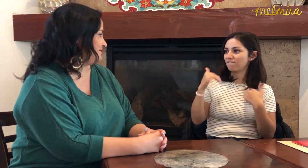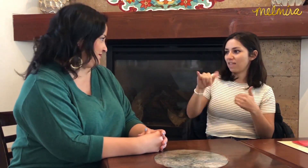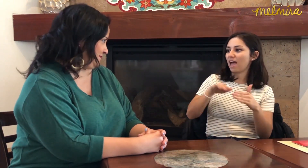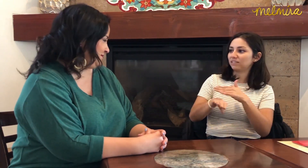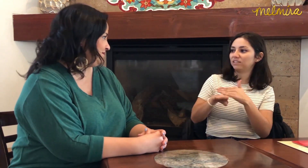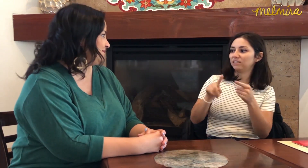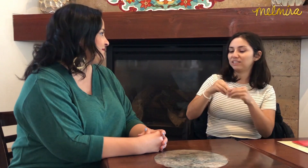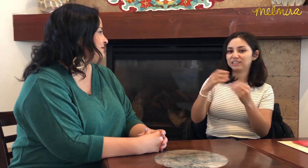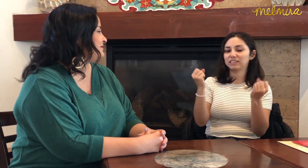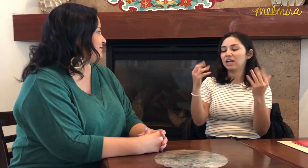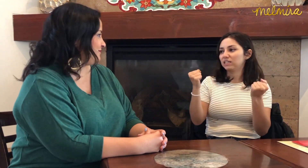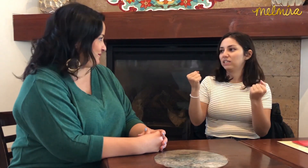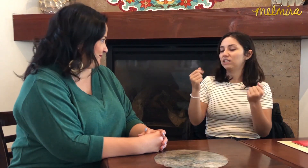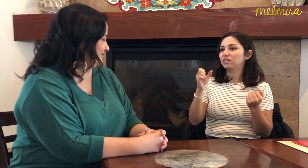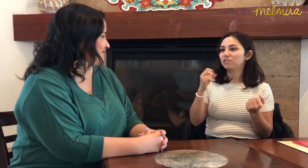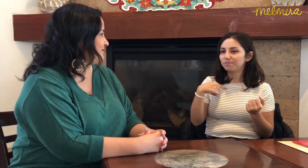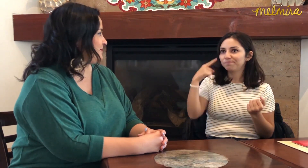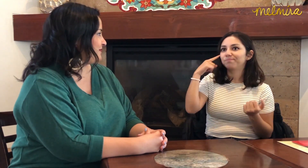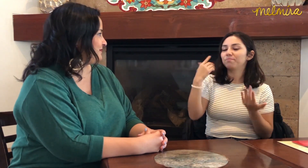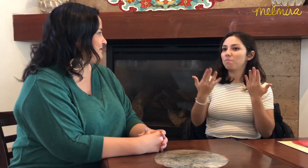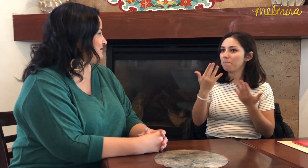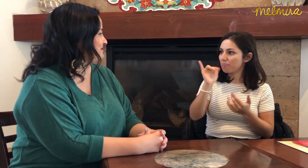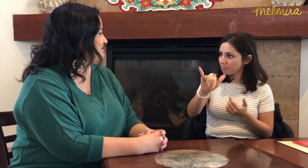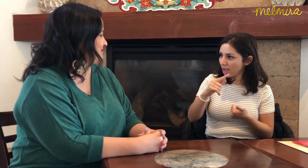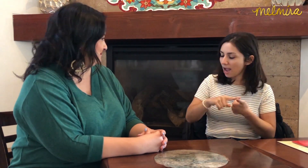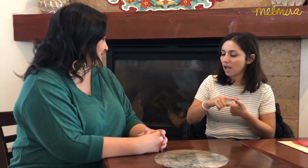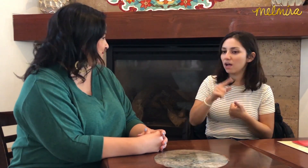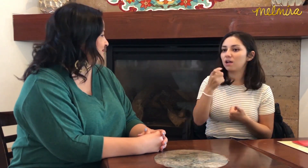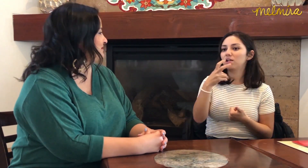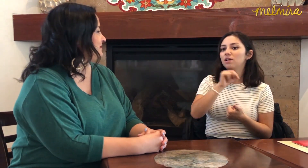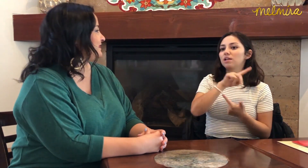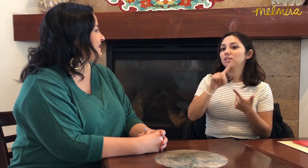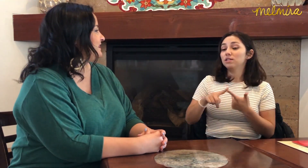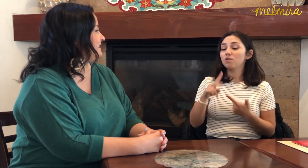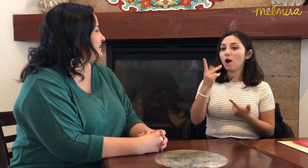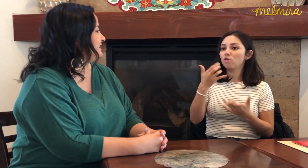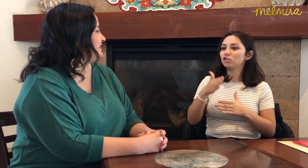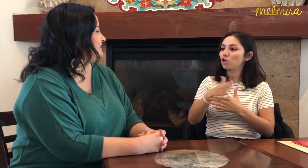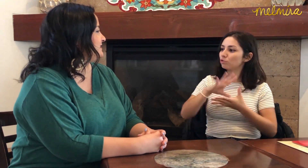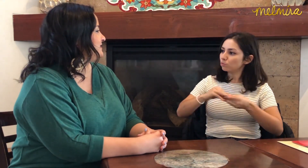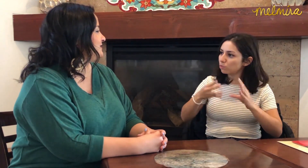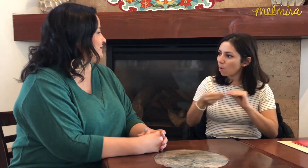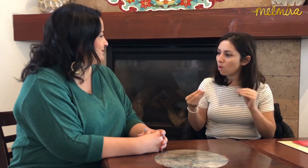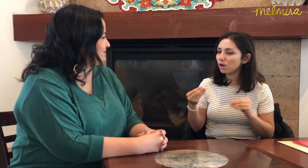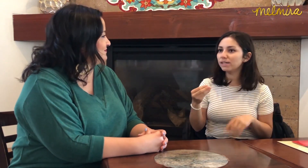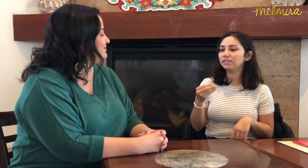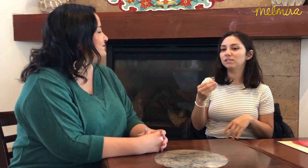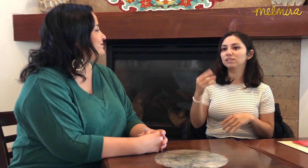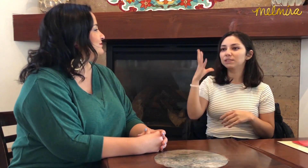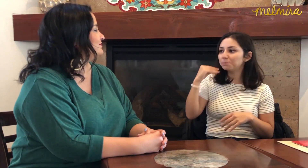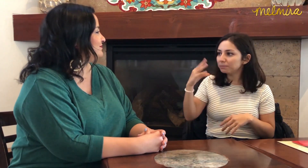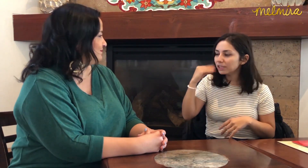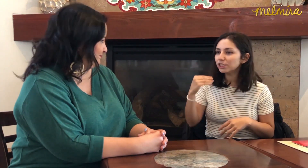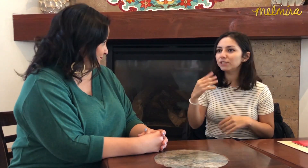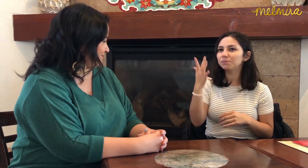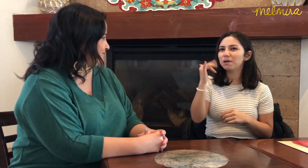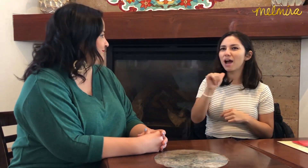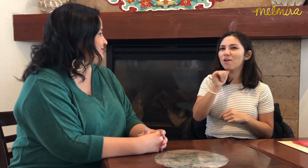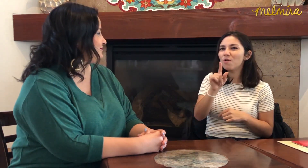have that access to that in sign language. So I thought, maybe that, and sharing stories and experiences.